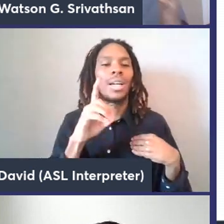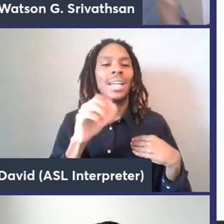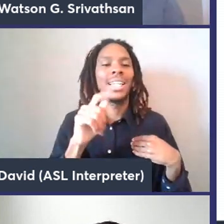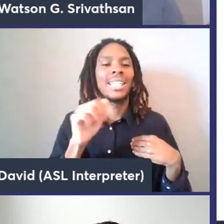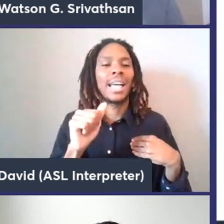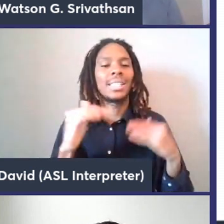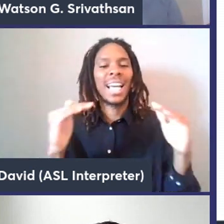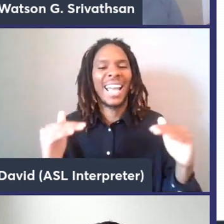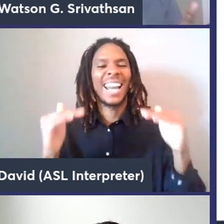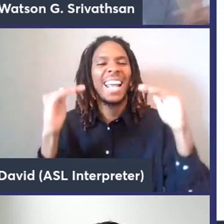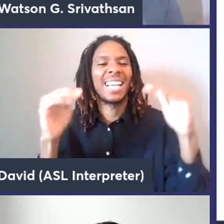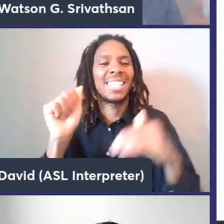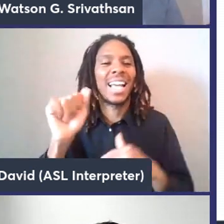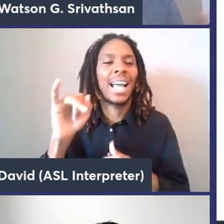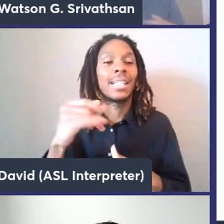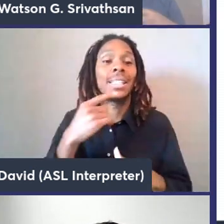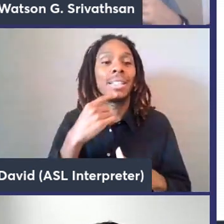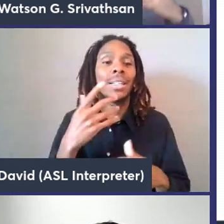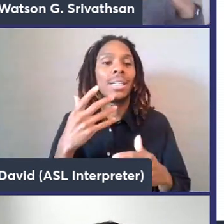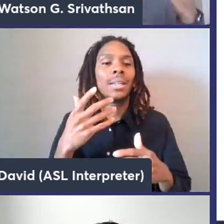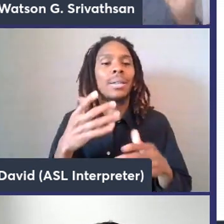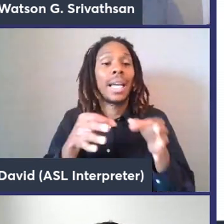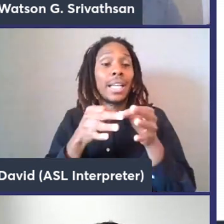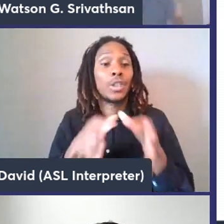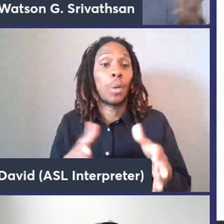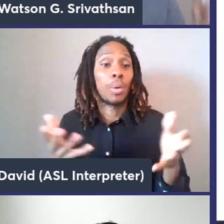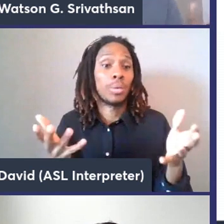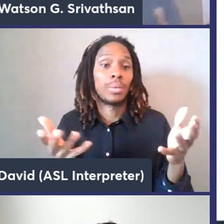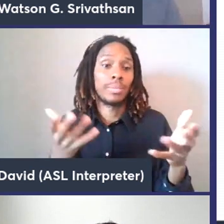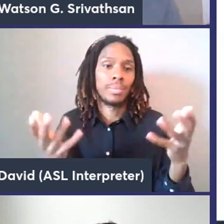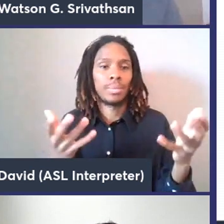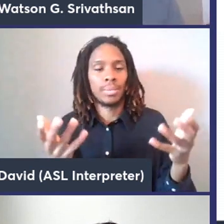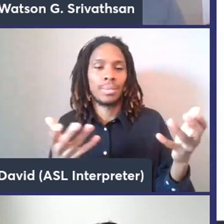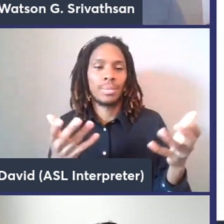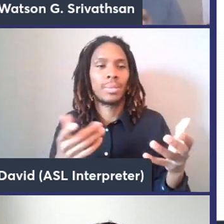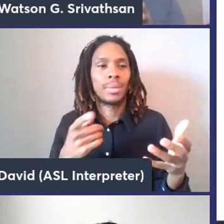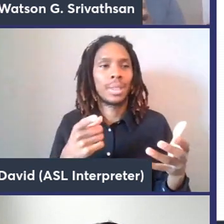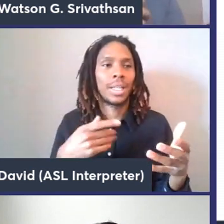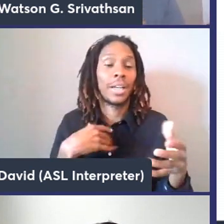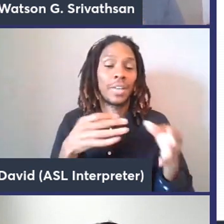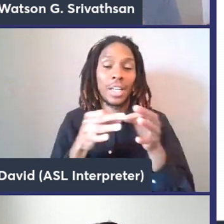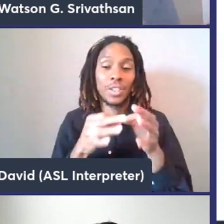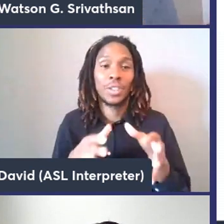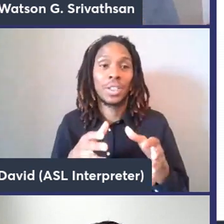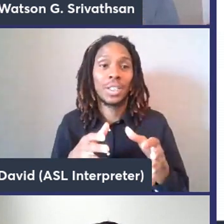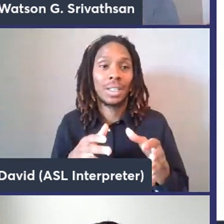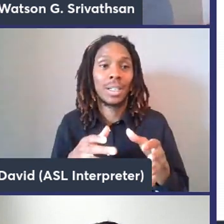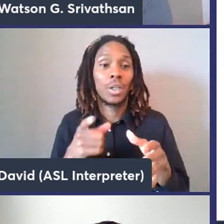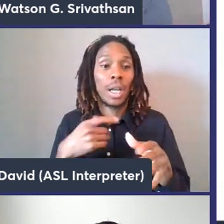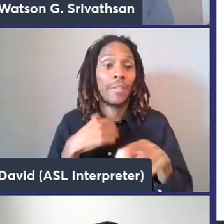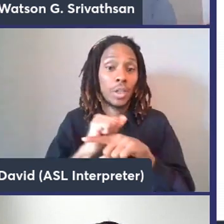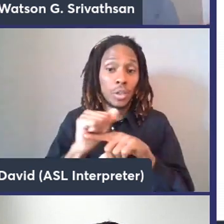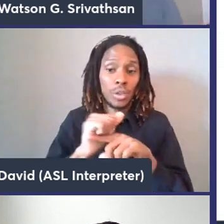or think of a medical or an interpreter. You become an interpreter and then you get training and then become a medical interpreter.